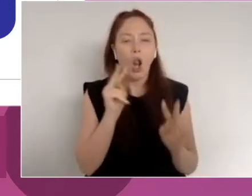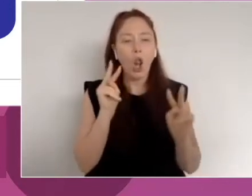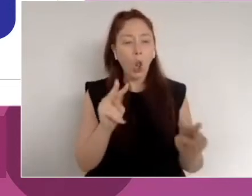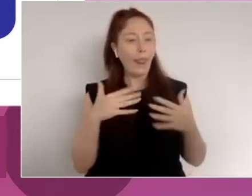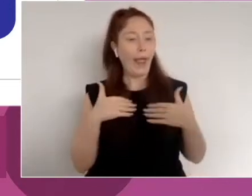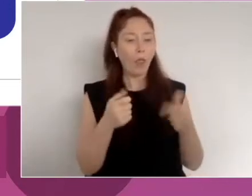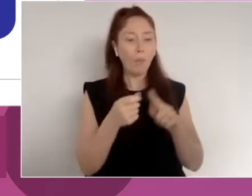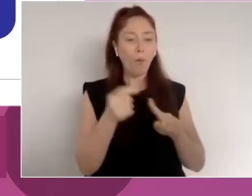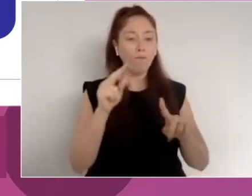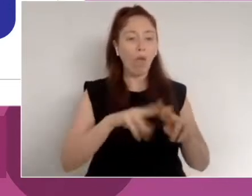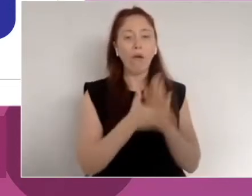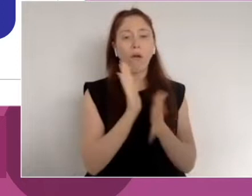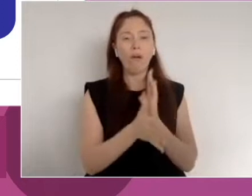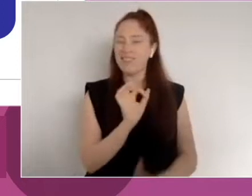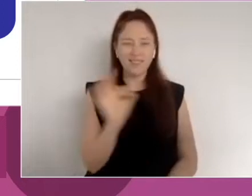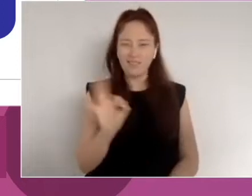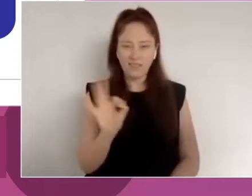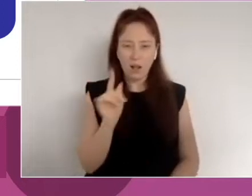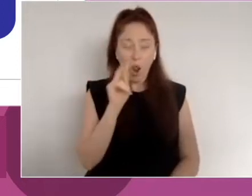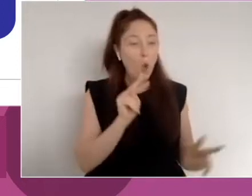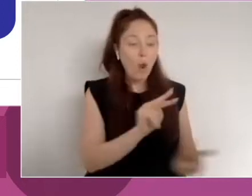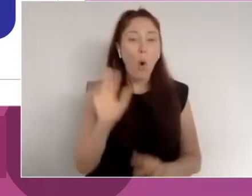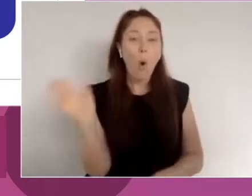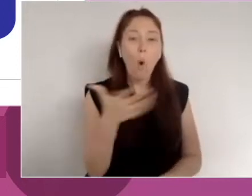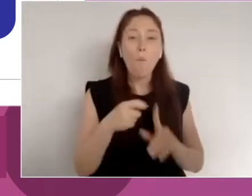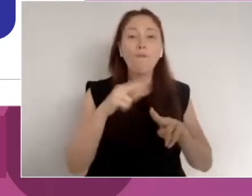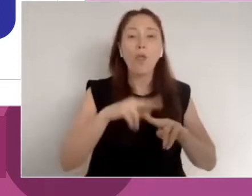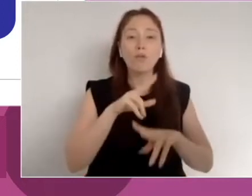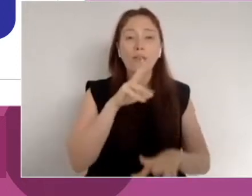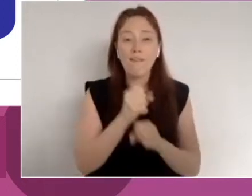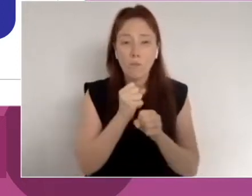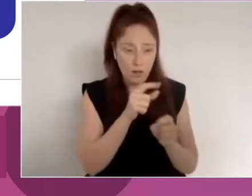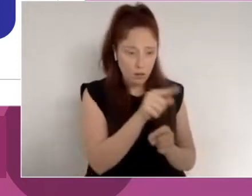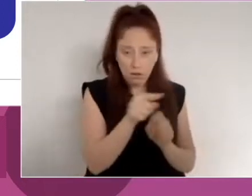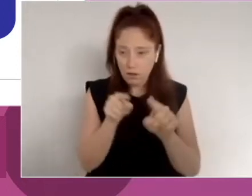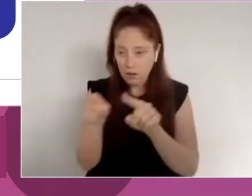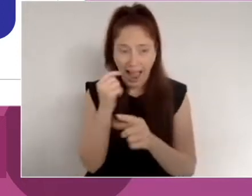but all portfolios of Government. And how, if you make those portfolios work best together,